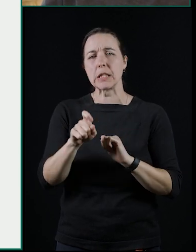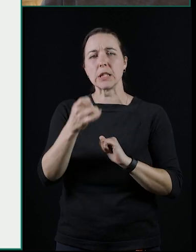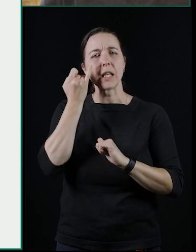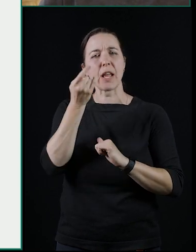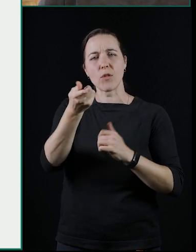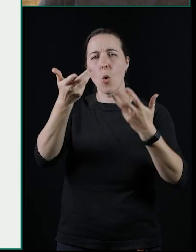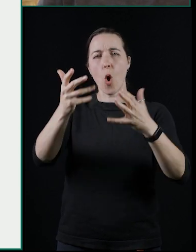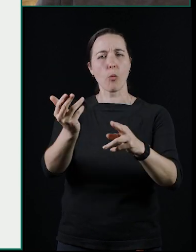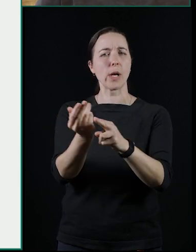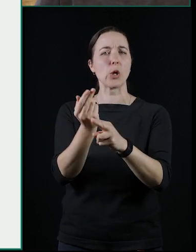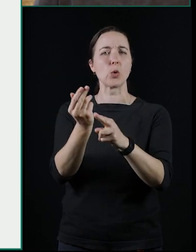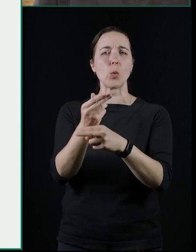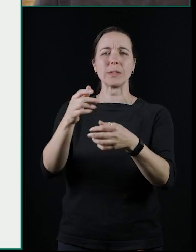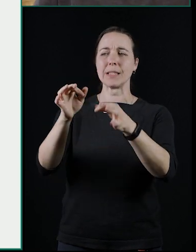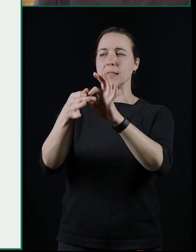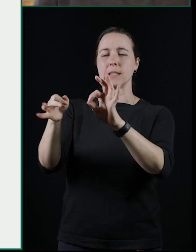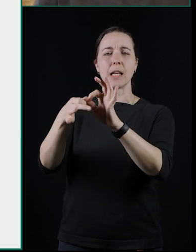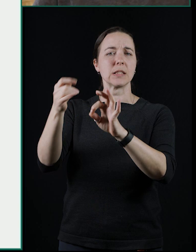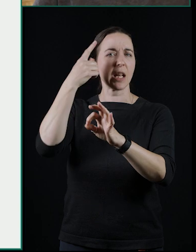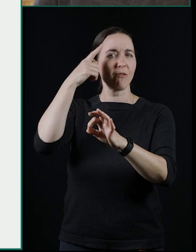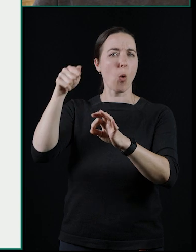if you're already using text messaging on Party.